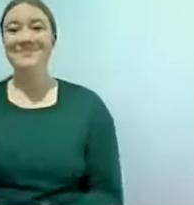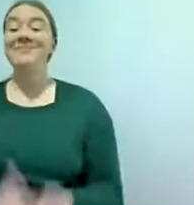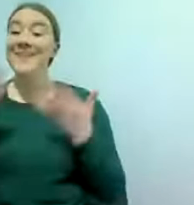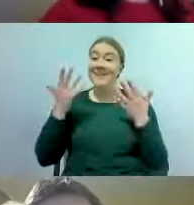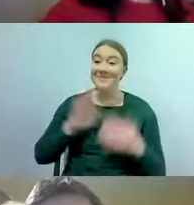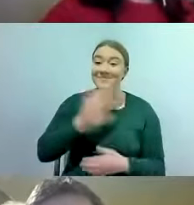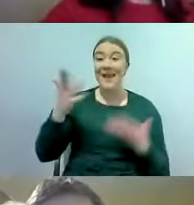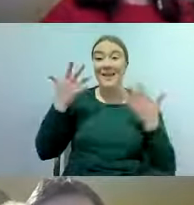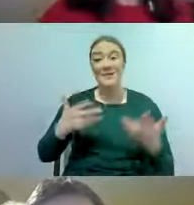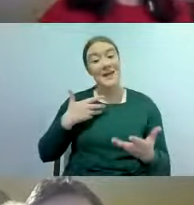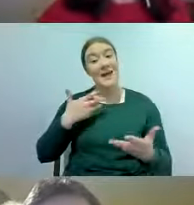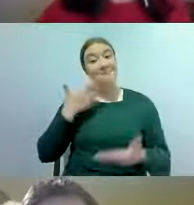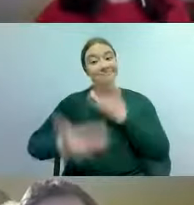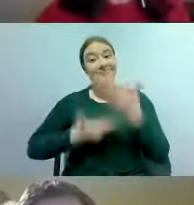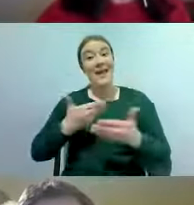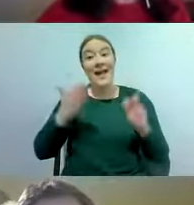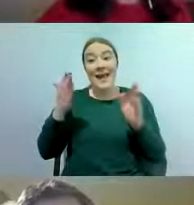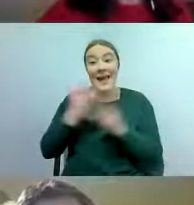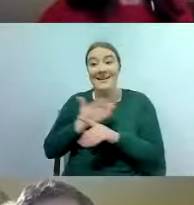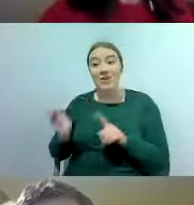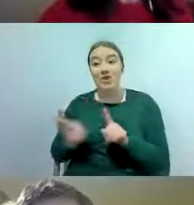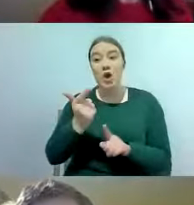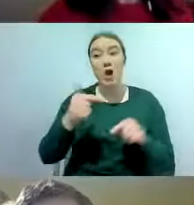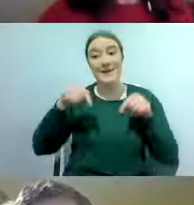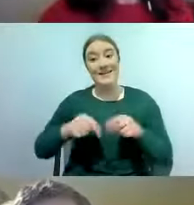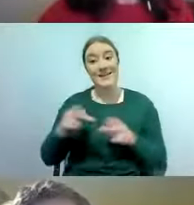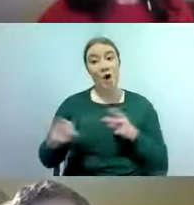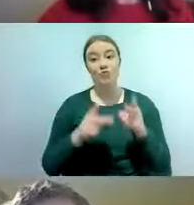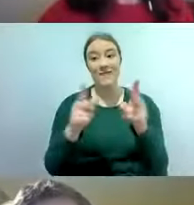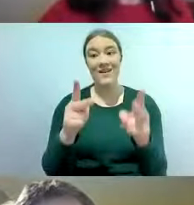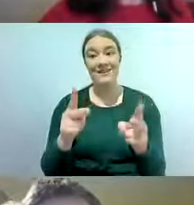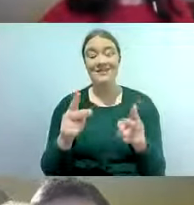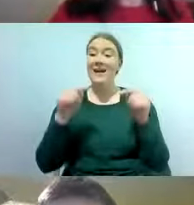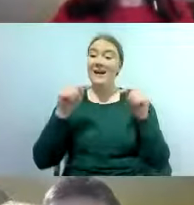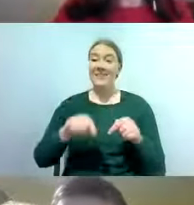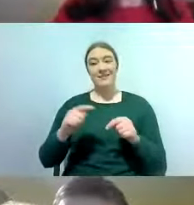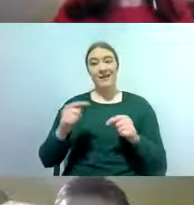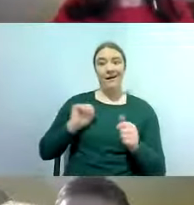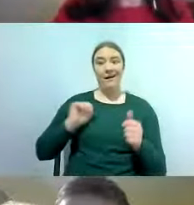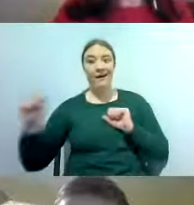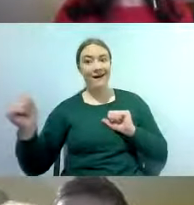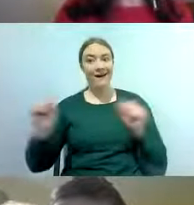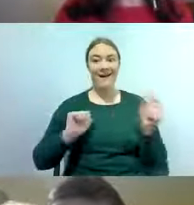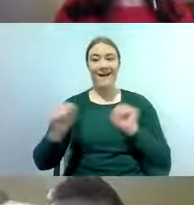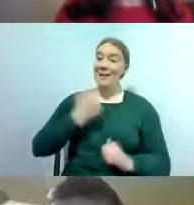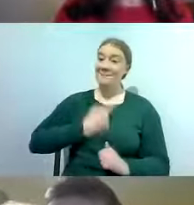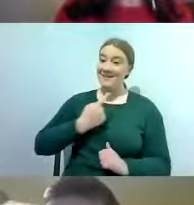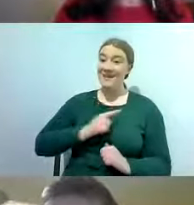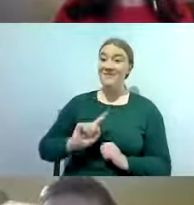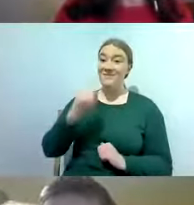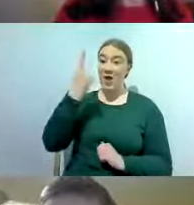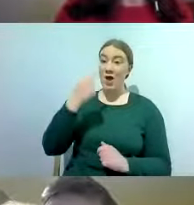hidden journeys within our rivers this is going to be a double act with myself going first i did my